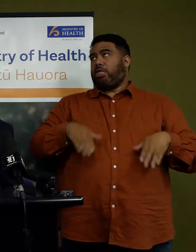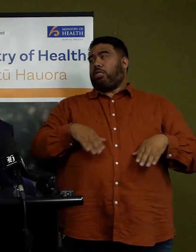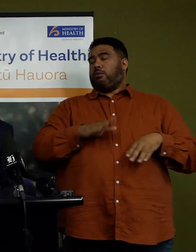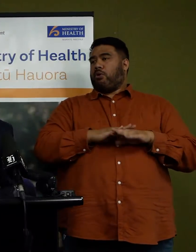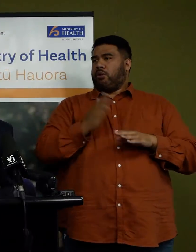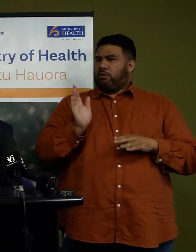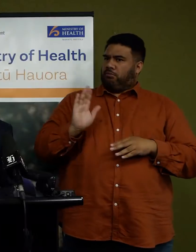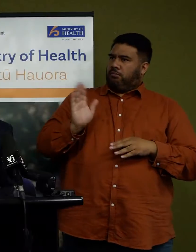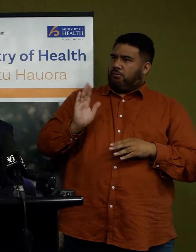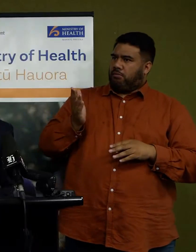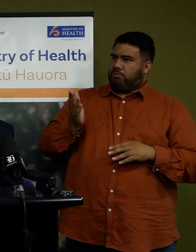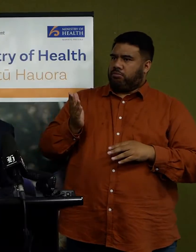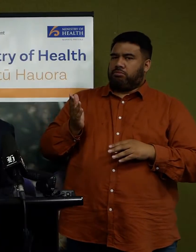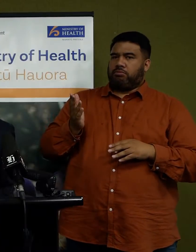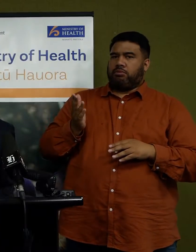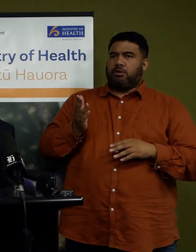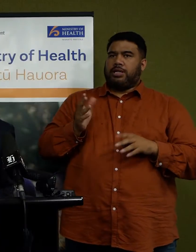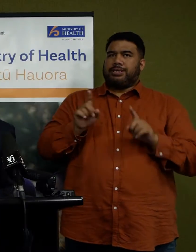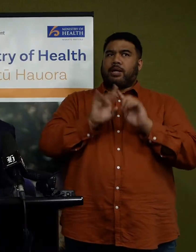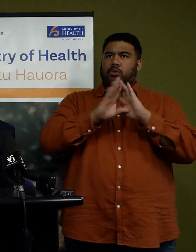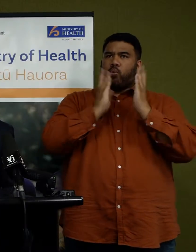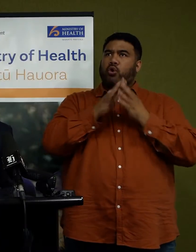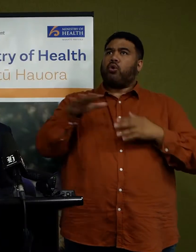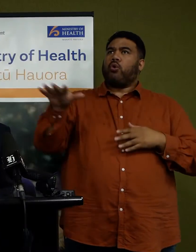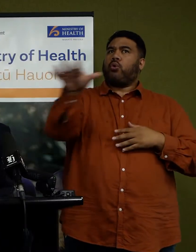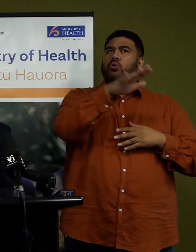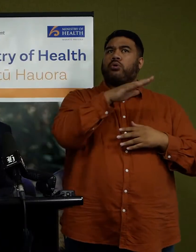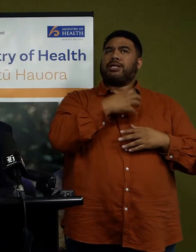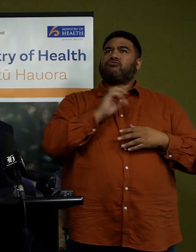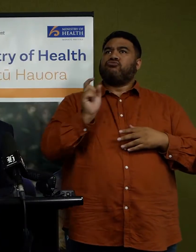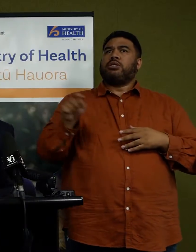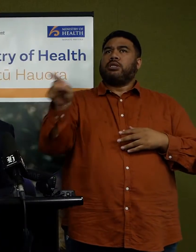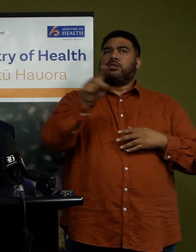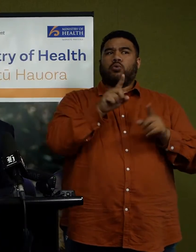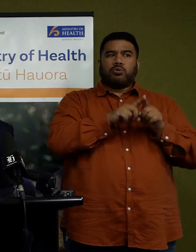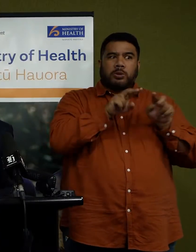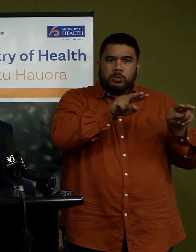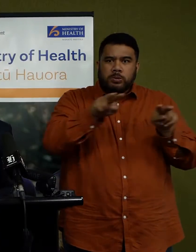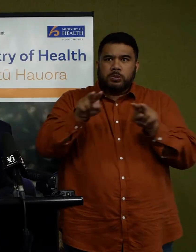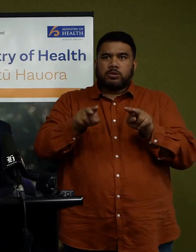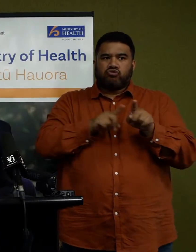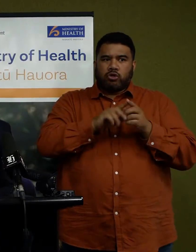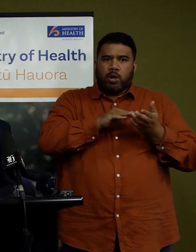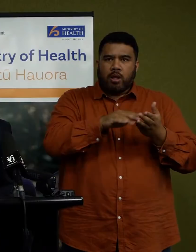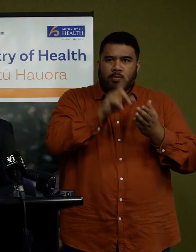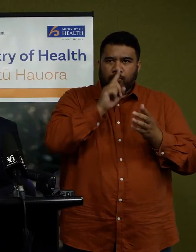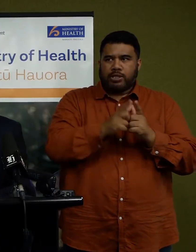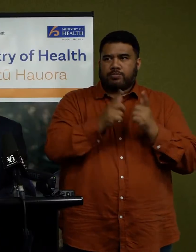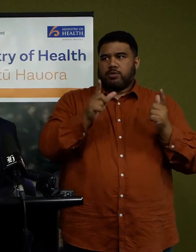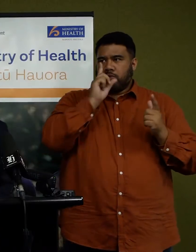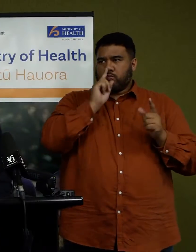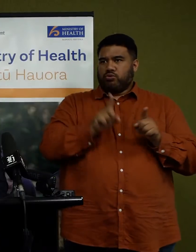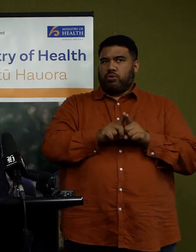are also ramping up very significant responses to this threat. Can you just give us a quick recap? How many cases have you got?